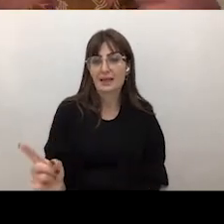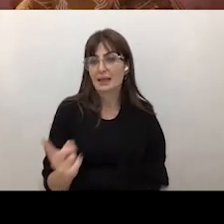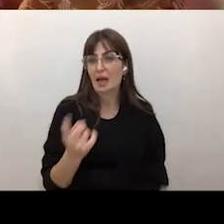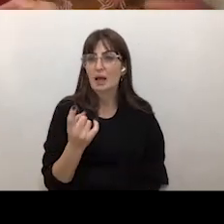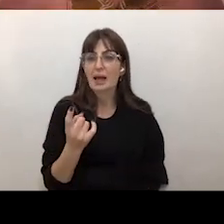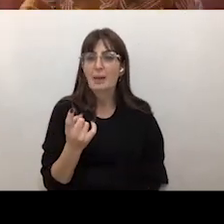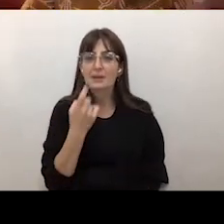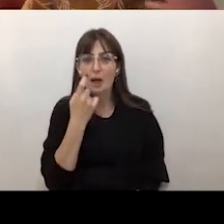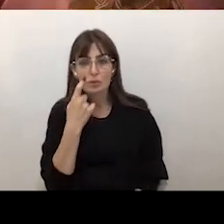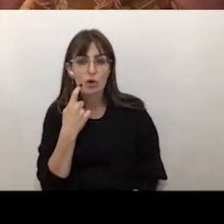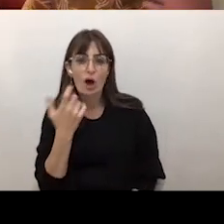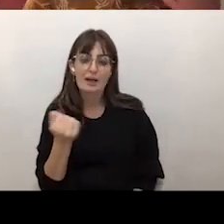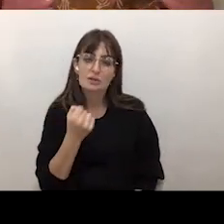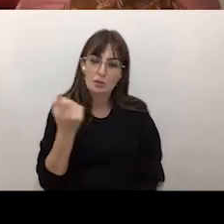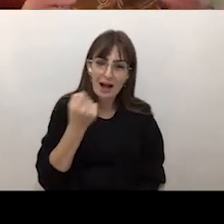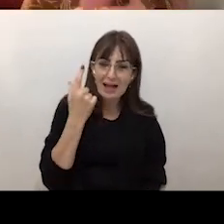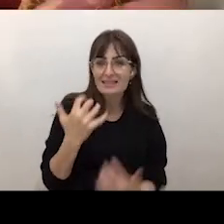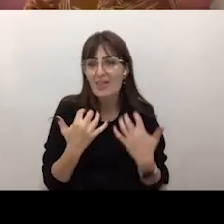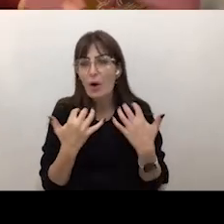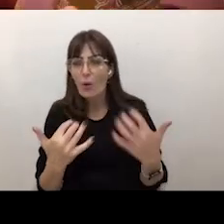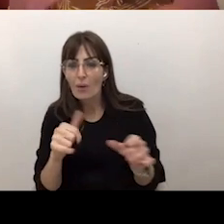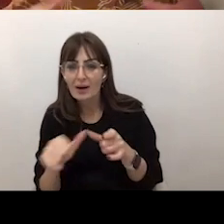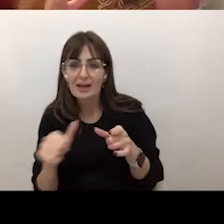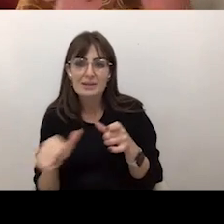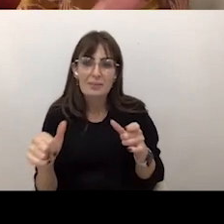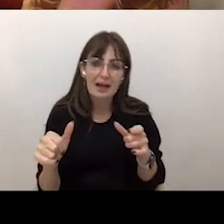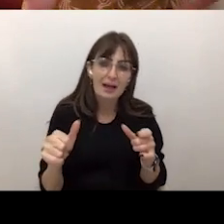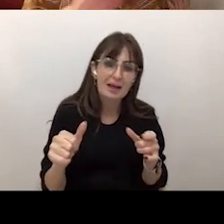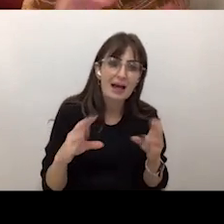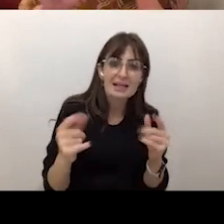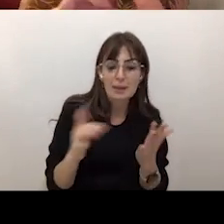they said they were trying to understand the audience better, and they had some iPads and